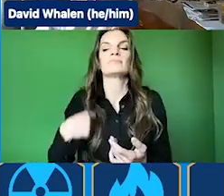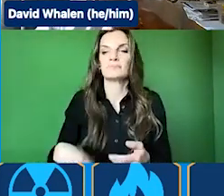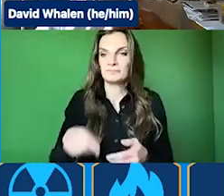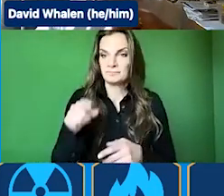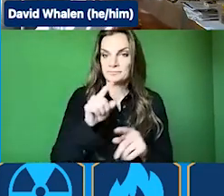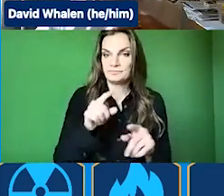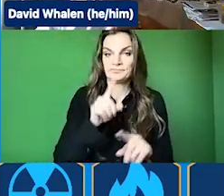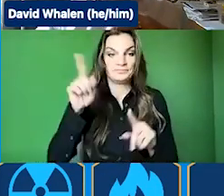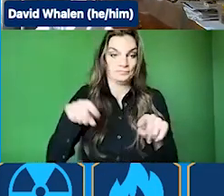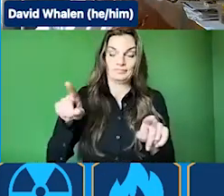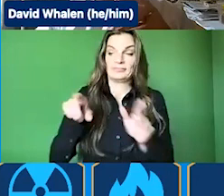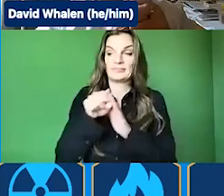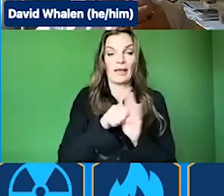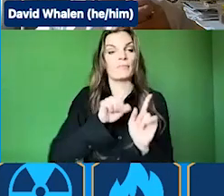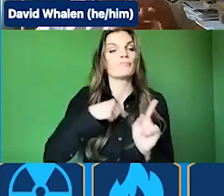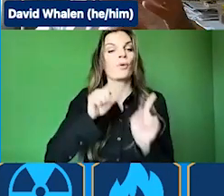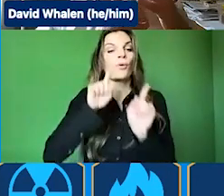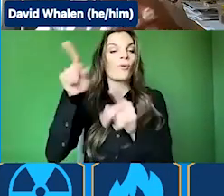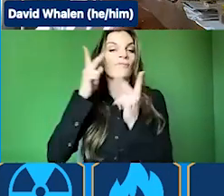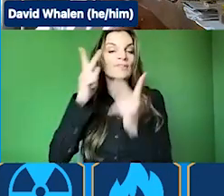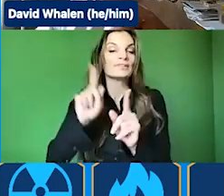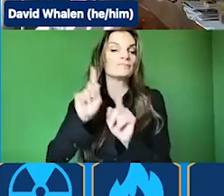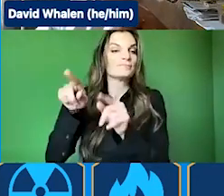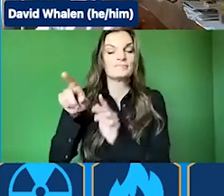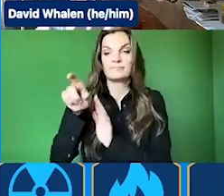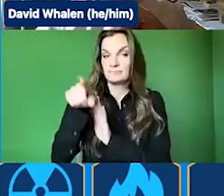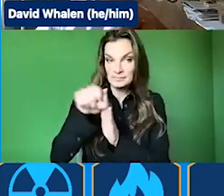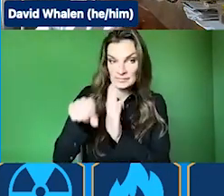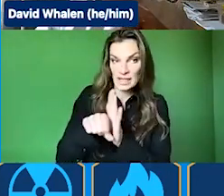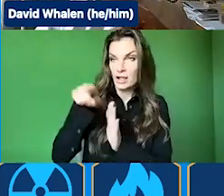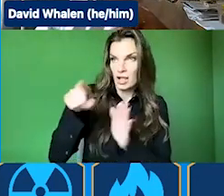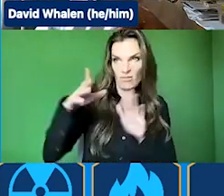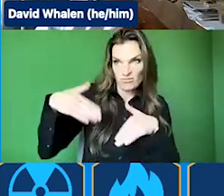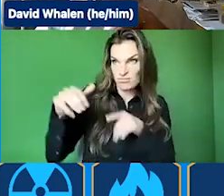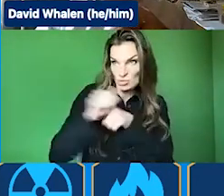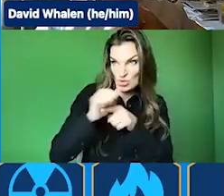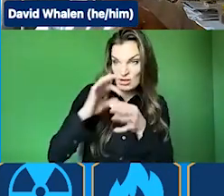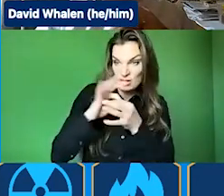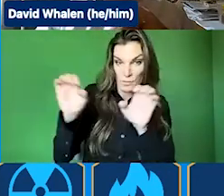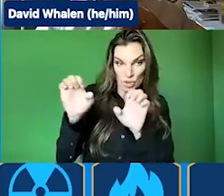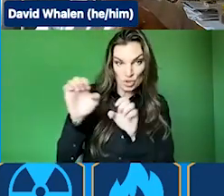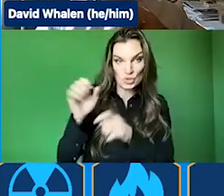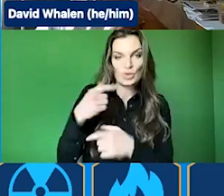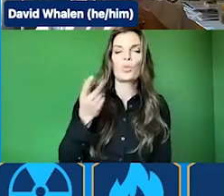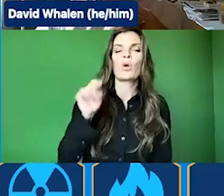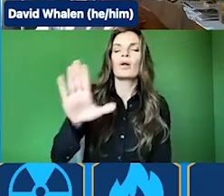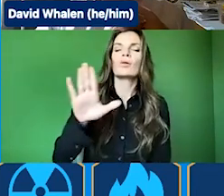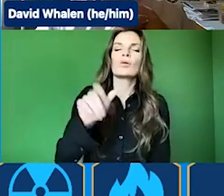I have no emergency managers attending the emergency management training what is the attitude there. Communication and understanding what general